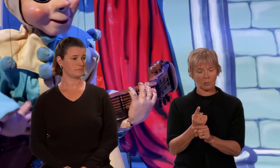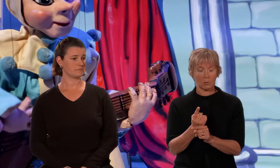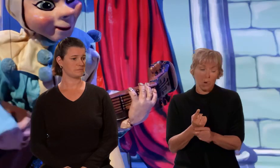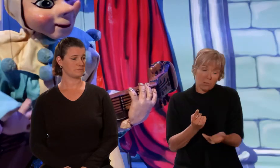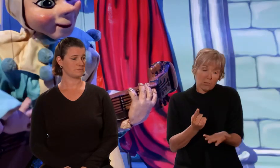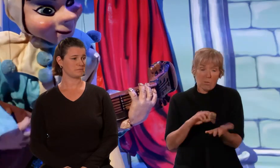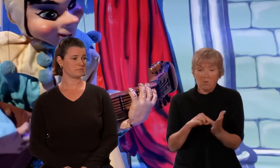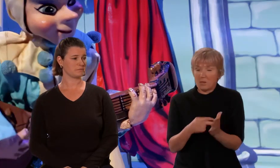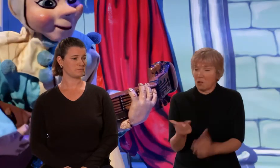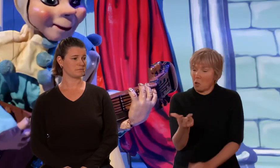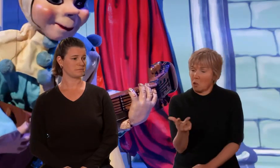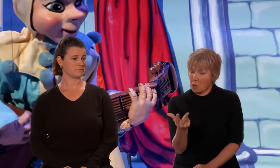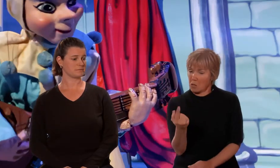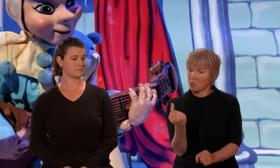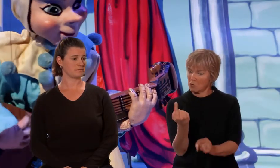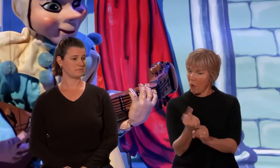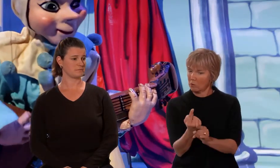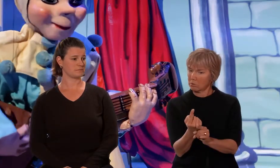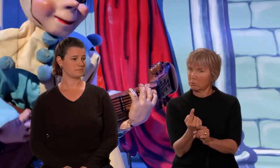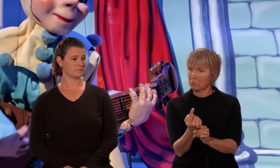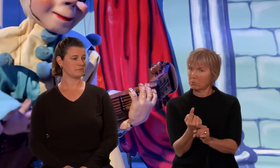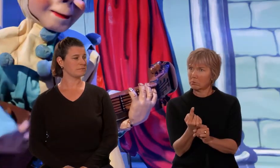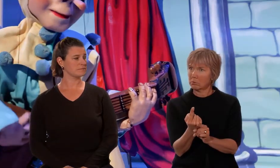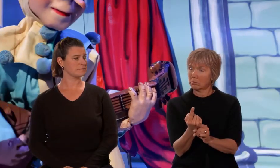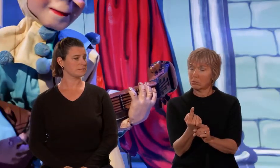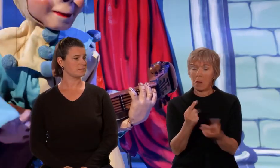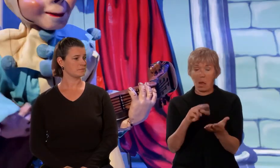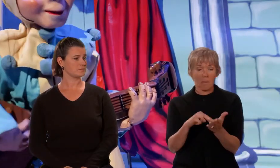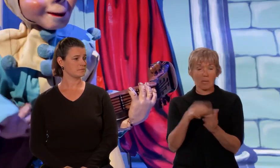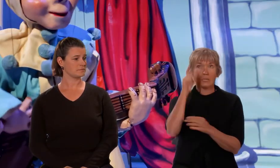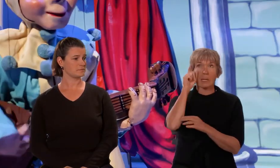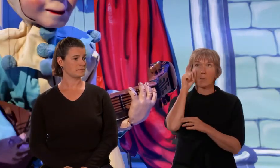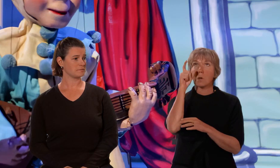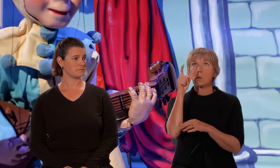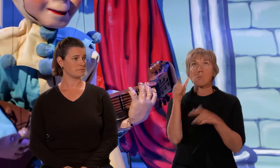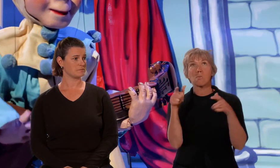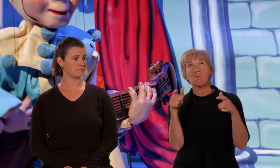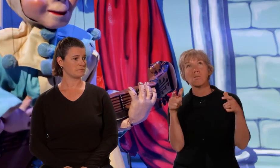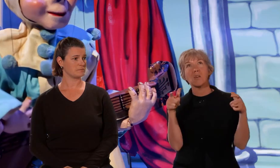If they are all right, then the moon must be just as large and as far away